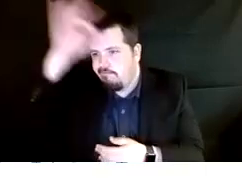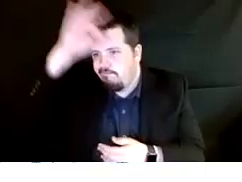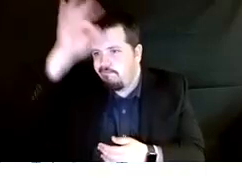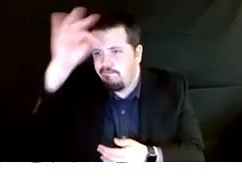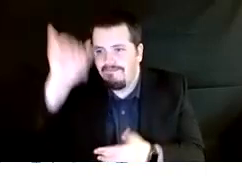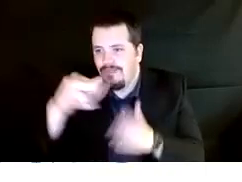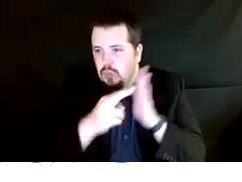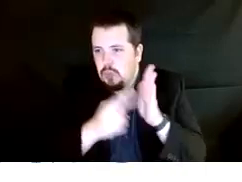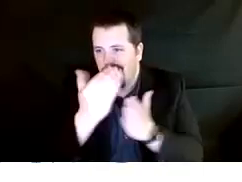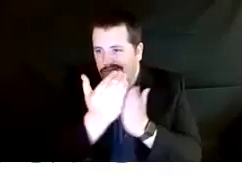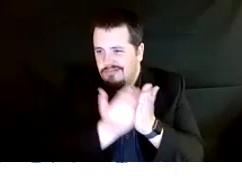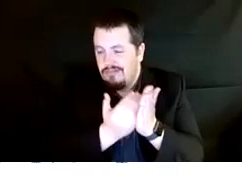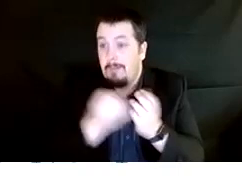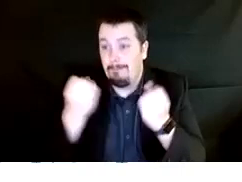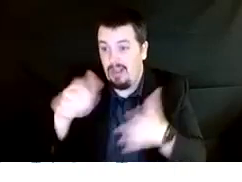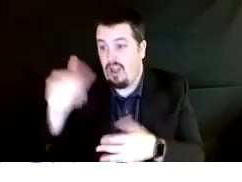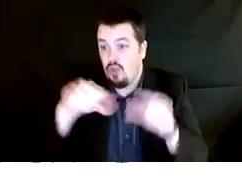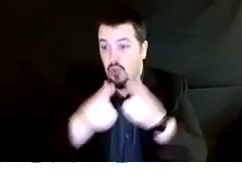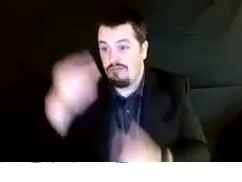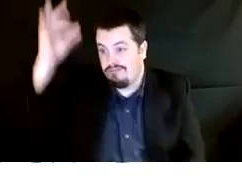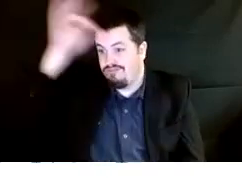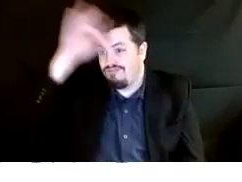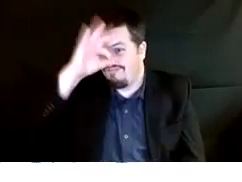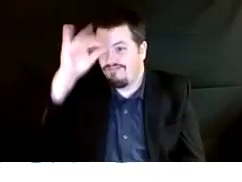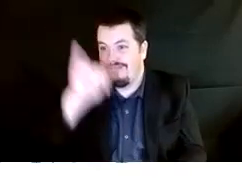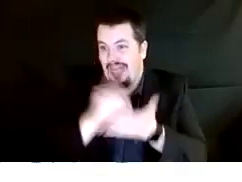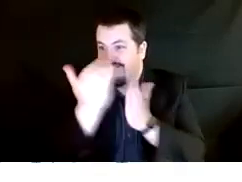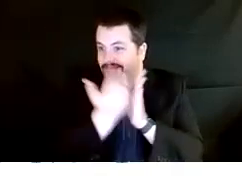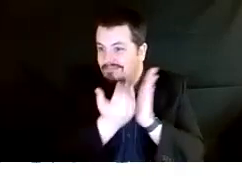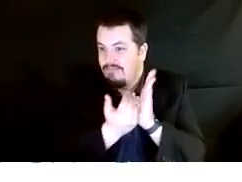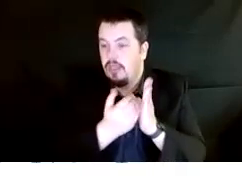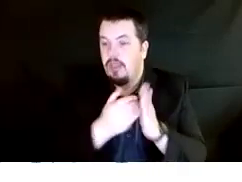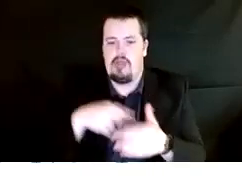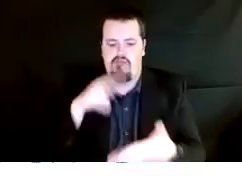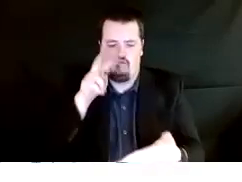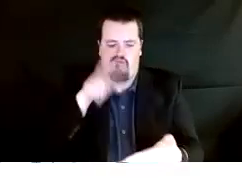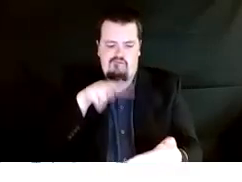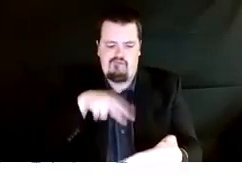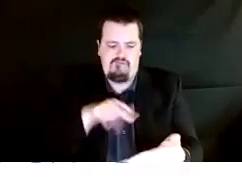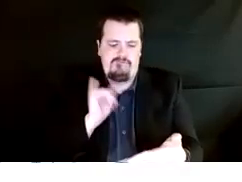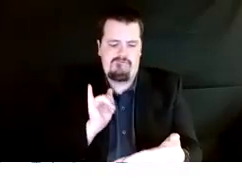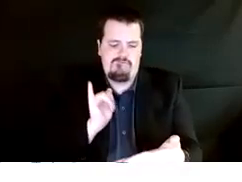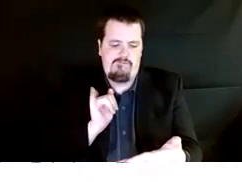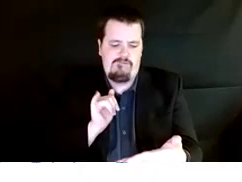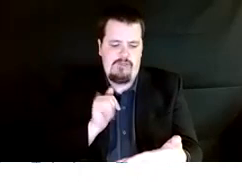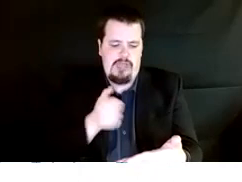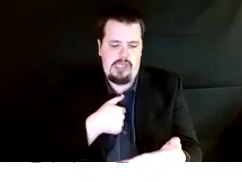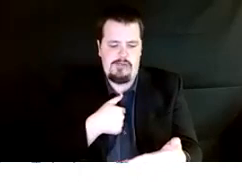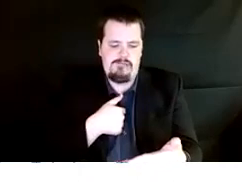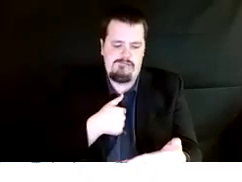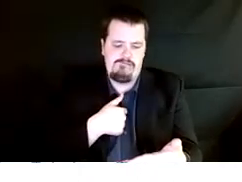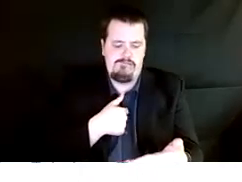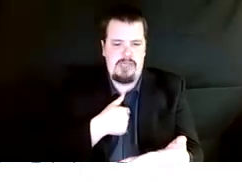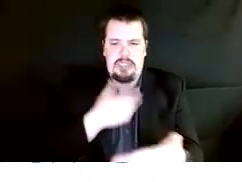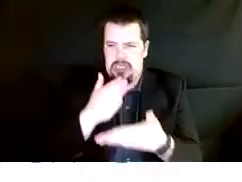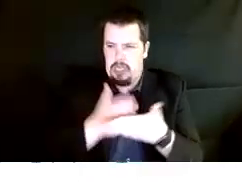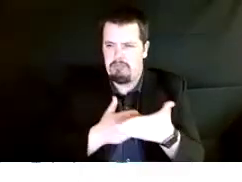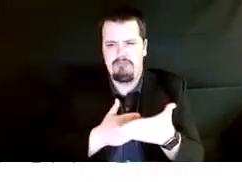a lot of groups um and when i started reading it, you know it was some of the most depressing